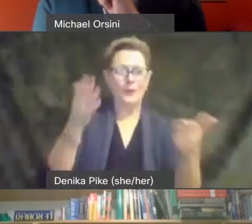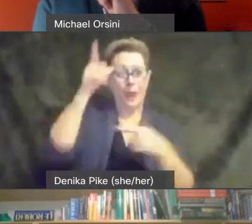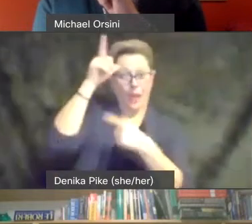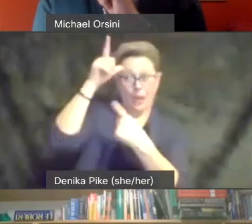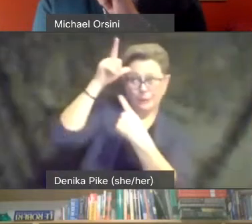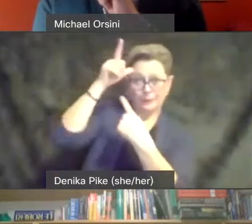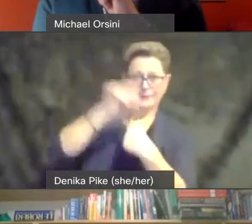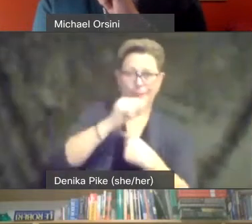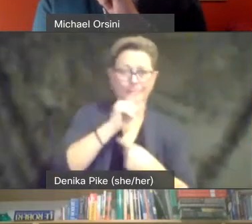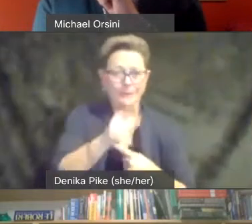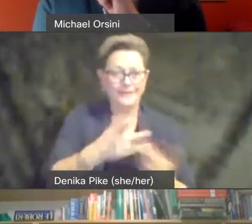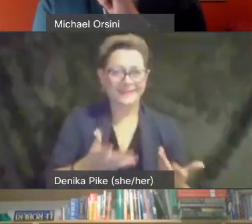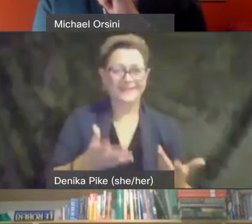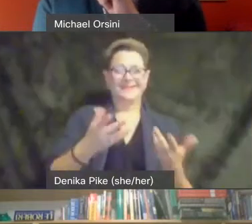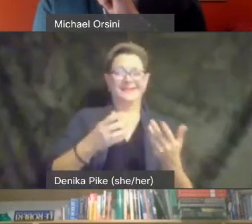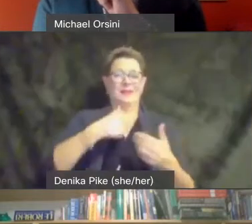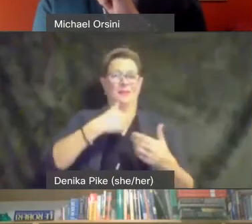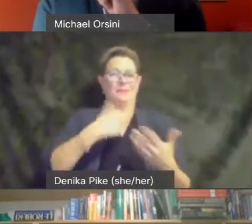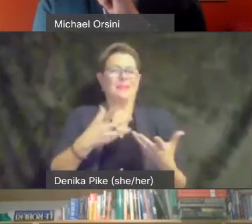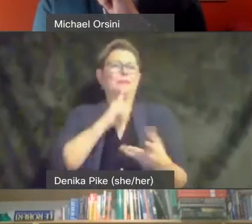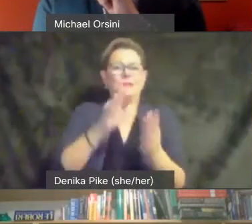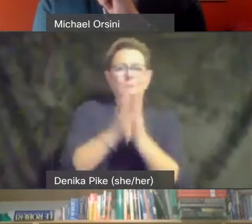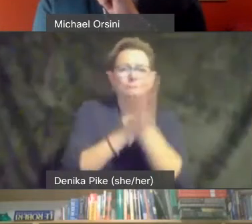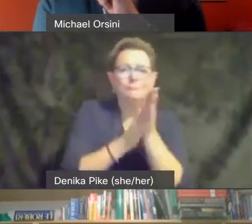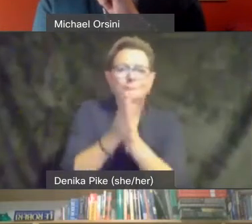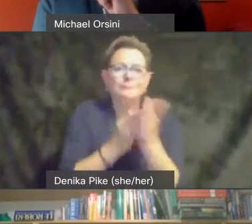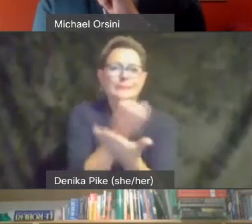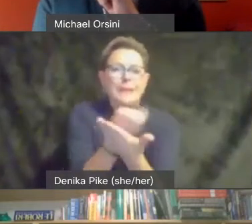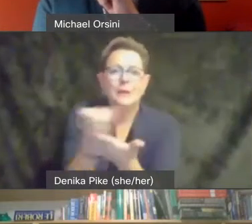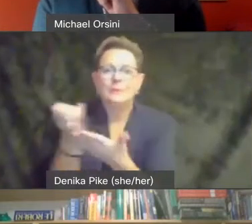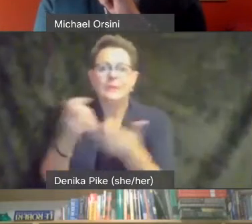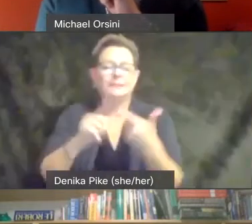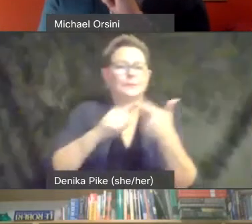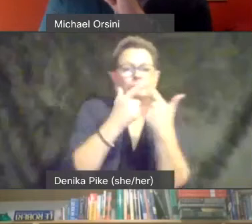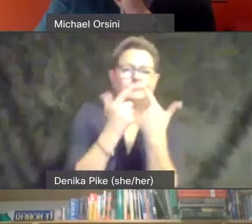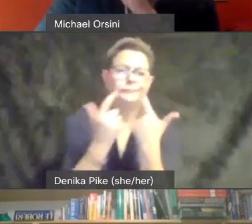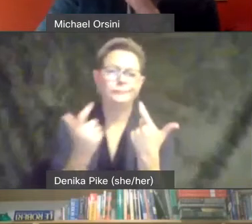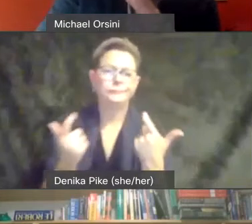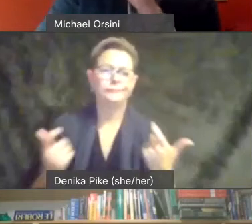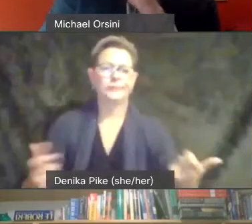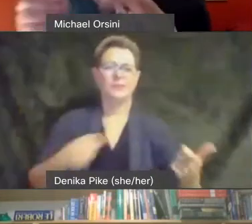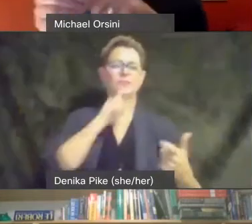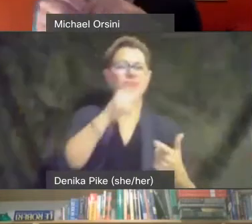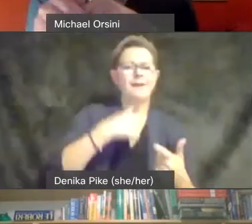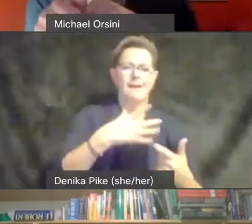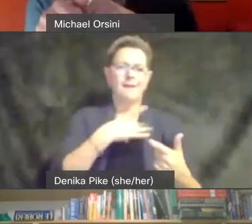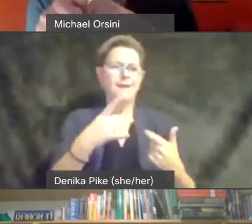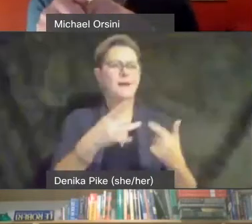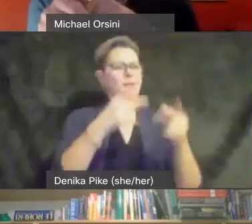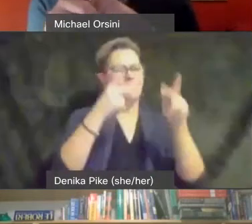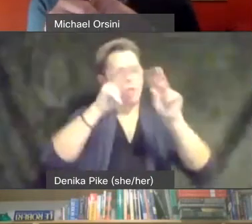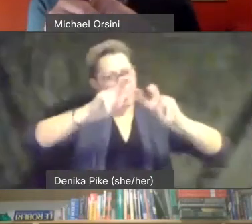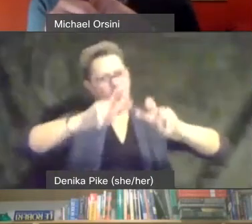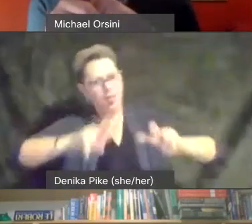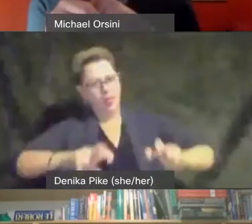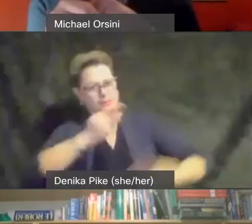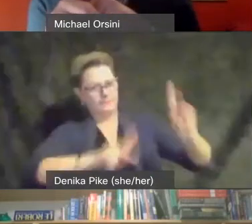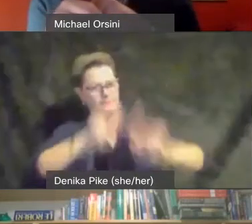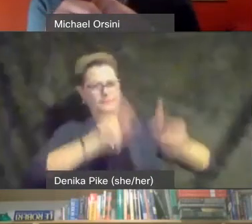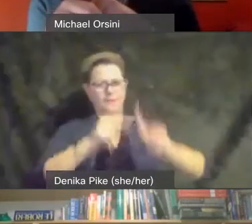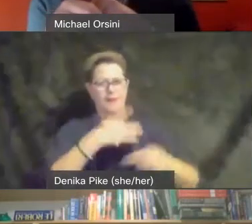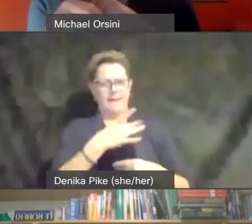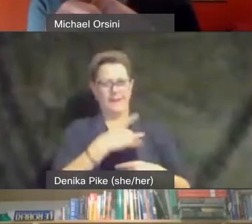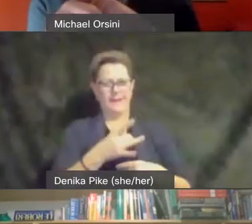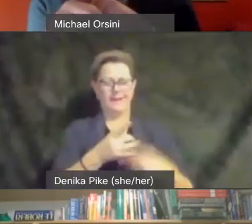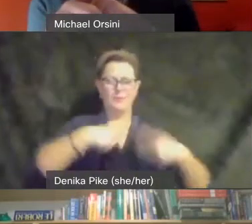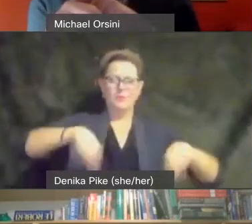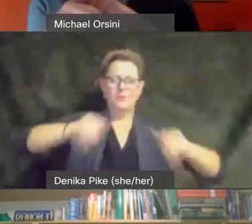Regional science and spatial economists, economics, and they like to math about people and I like to people about people. So when we talk about how the pandemic is playing out.